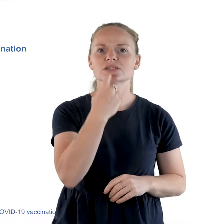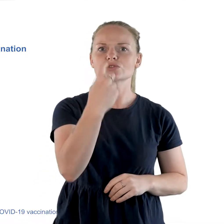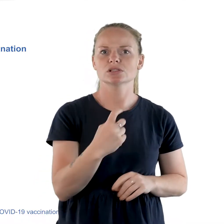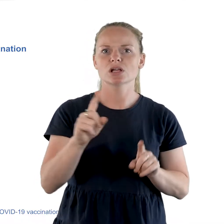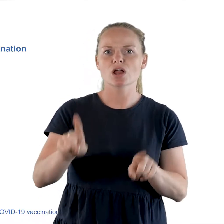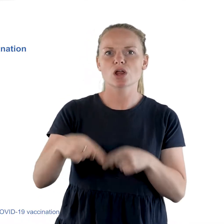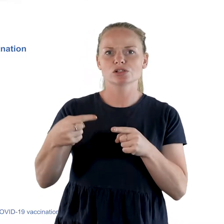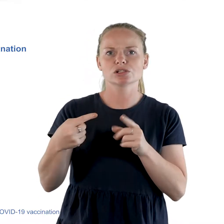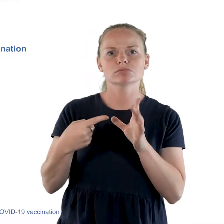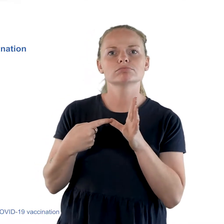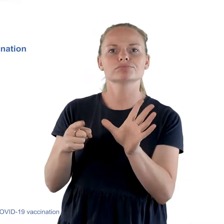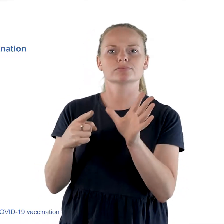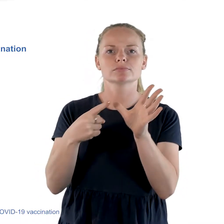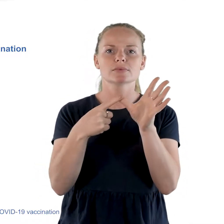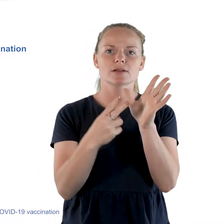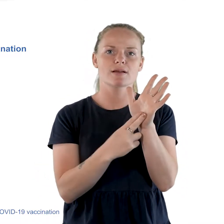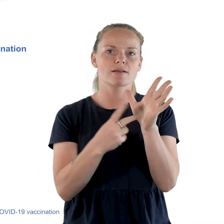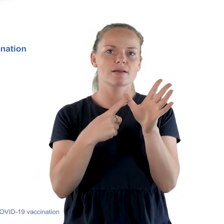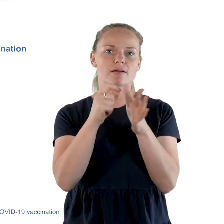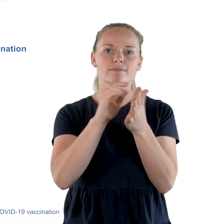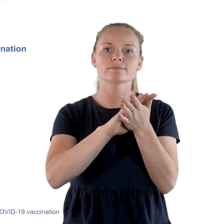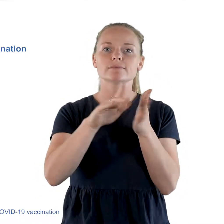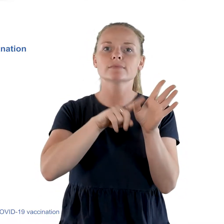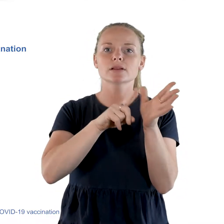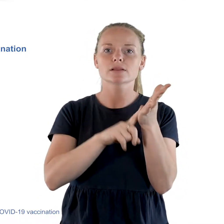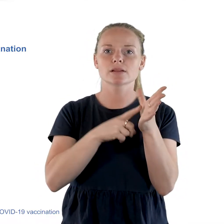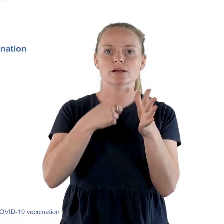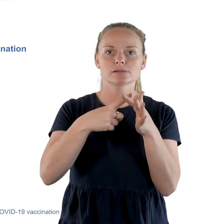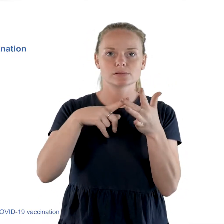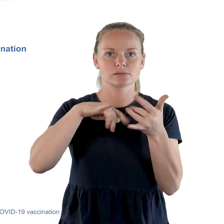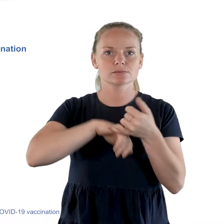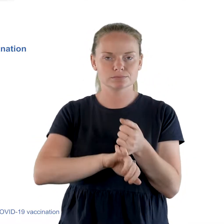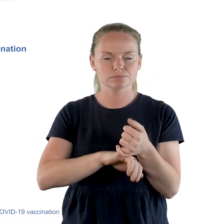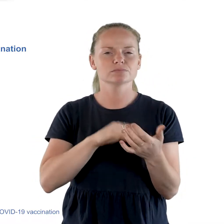Severe allergic reaction (anaphylaxis):